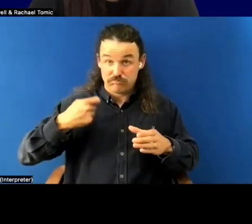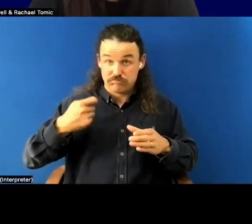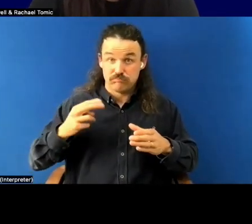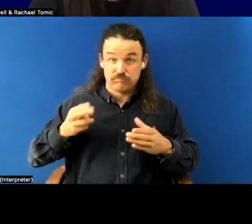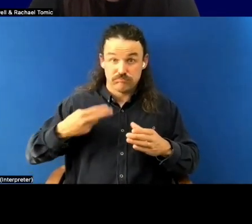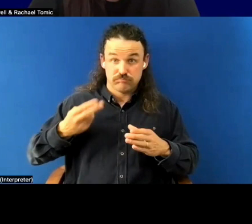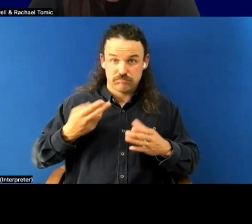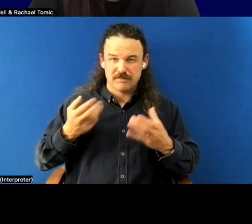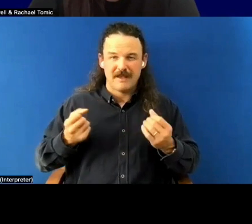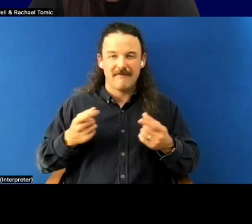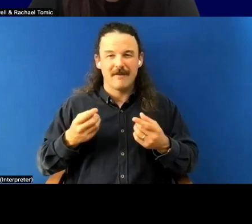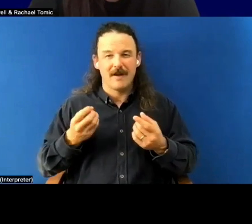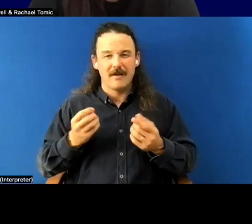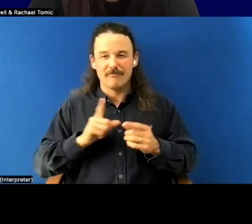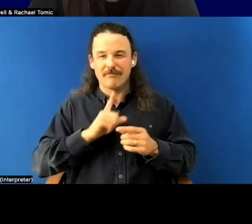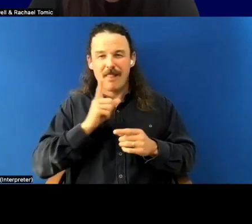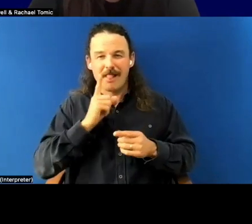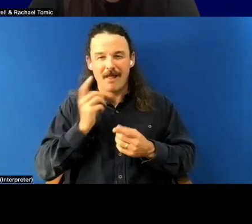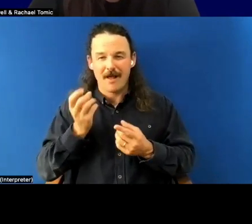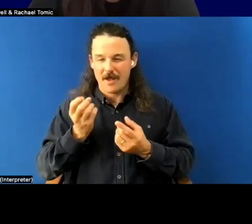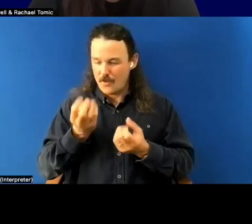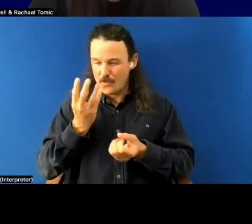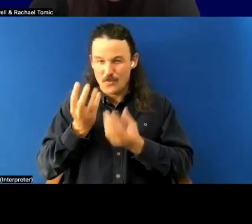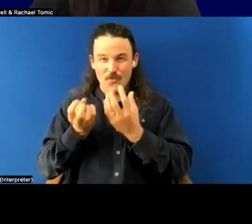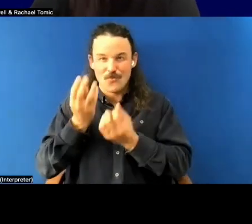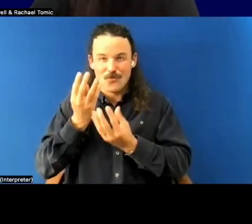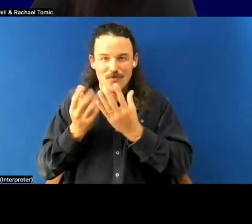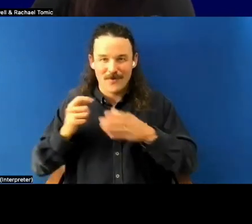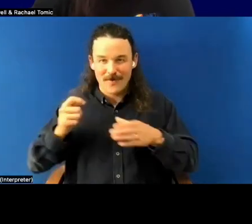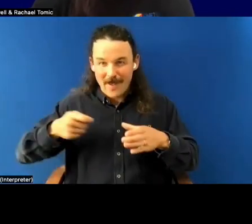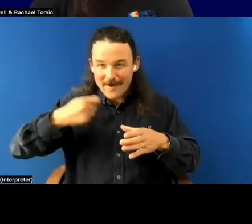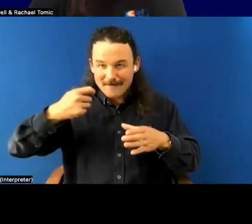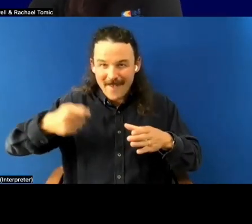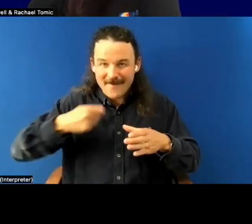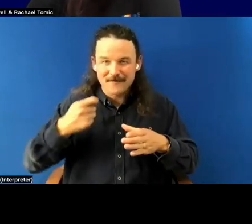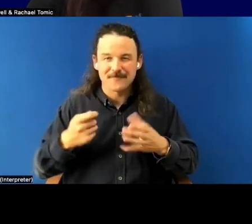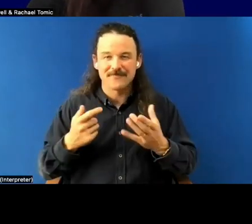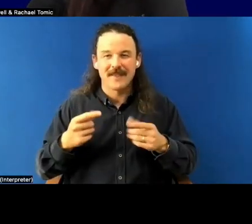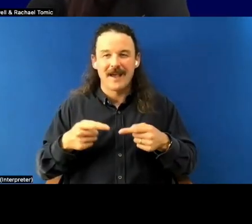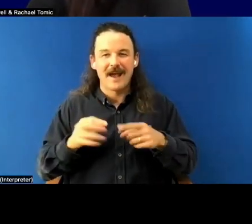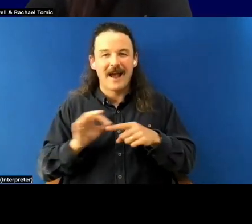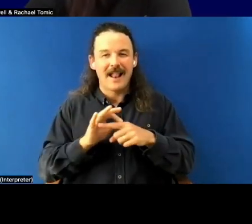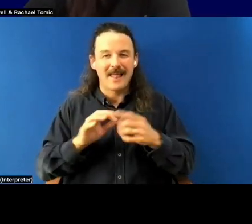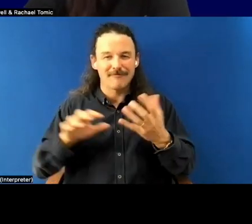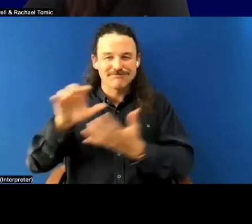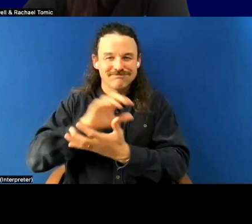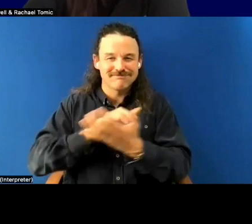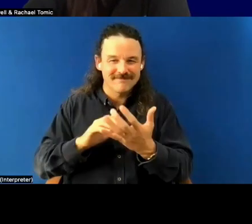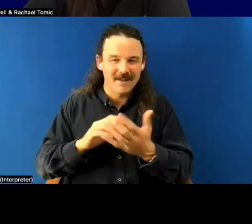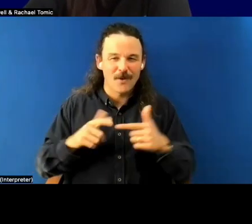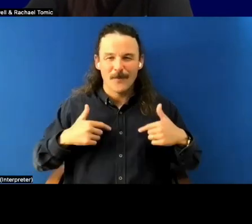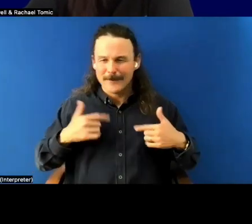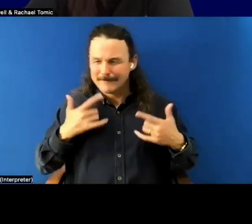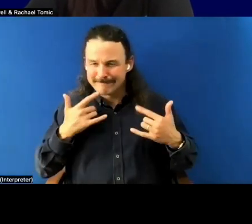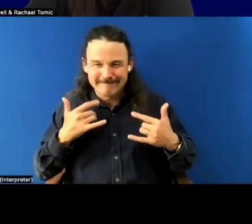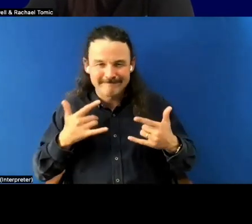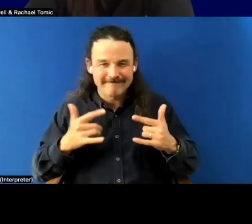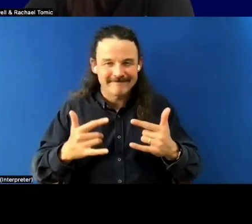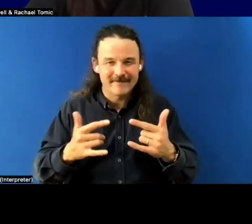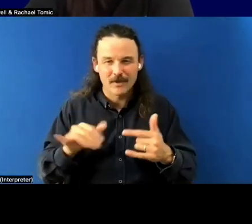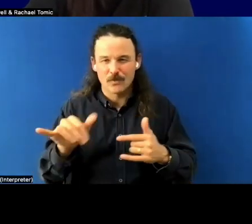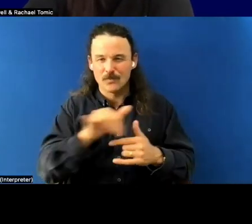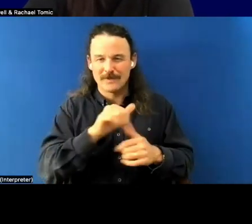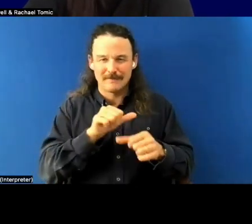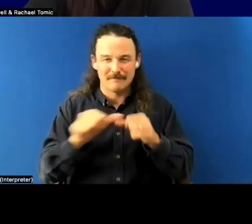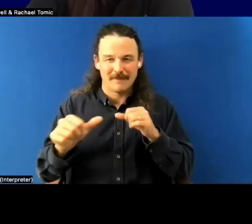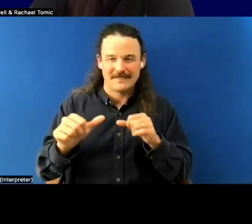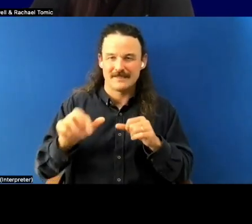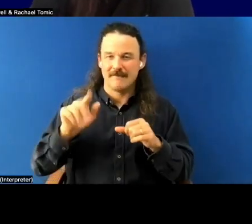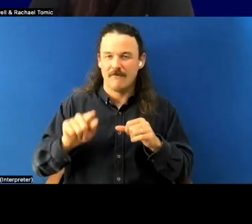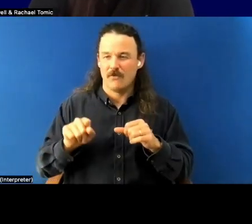colours and we've just been experimenting with what will work the best for Hannah's CVI.